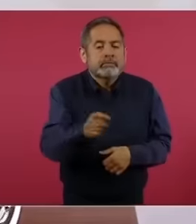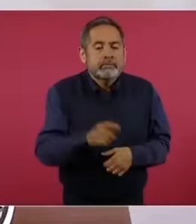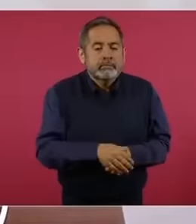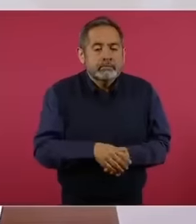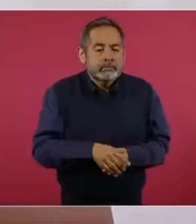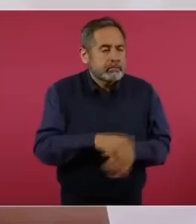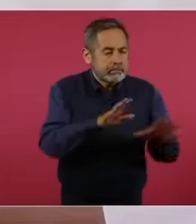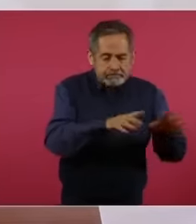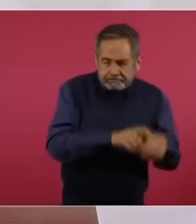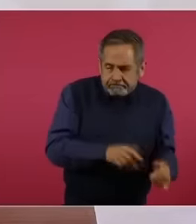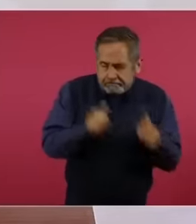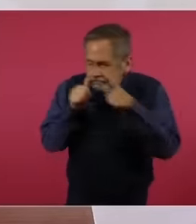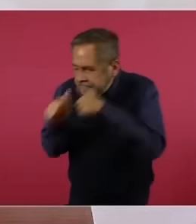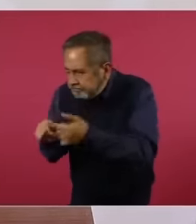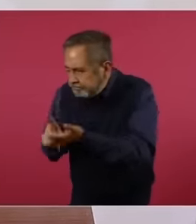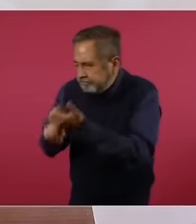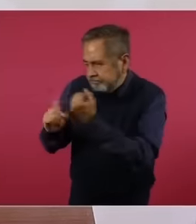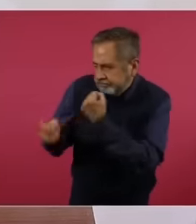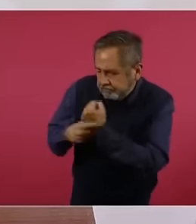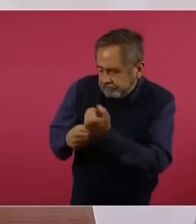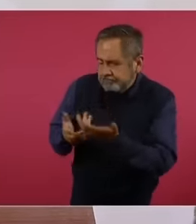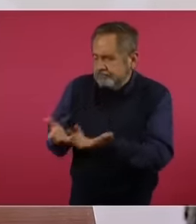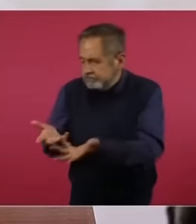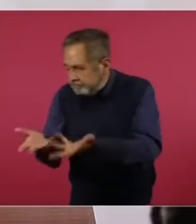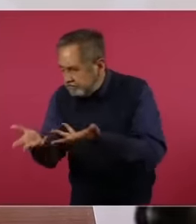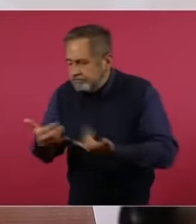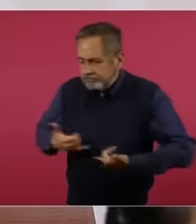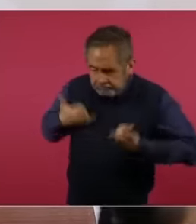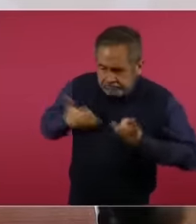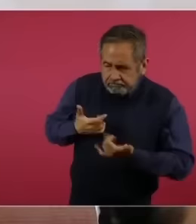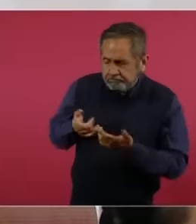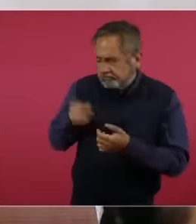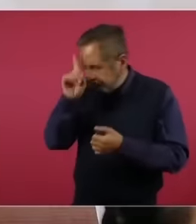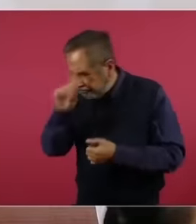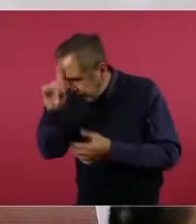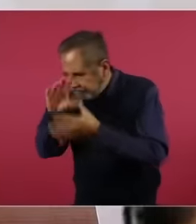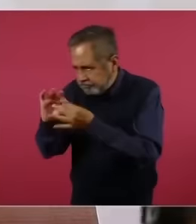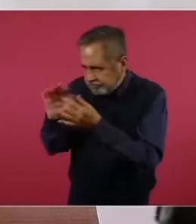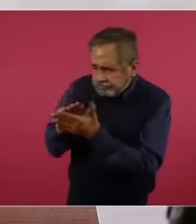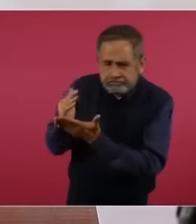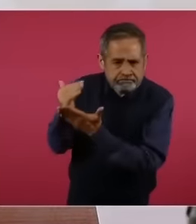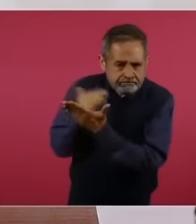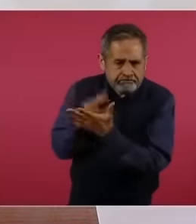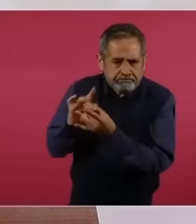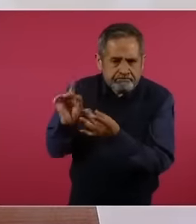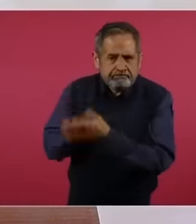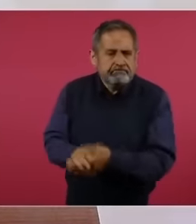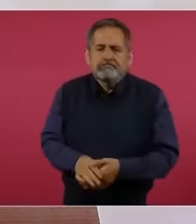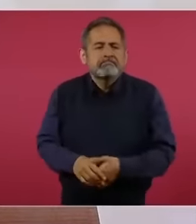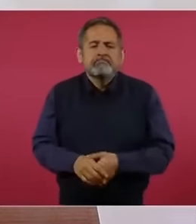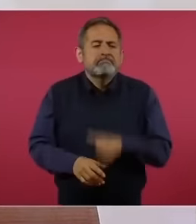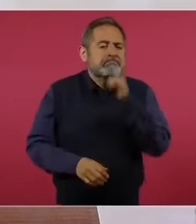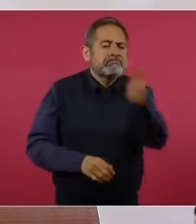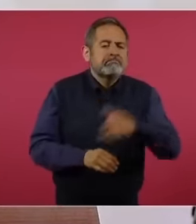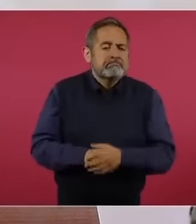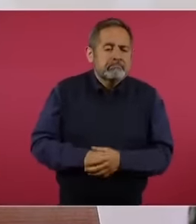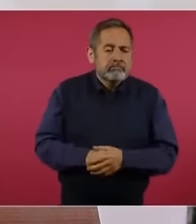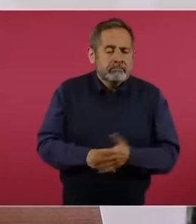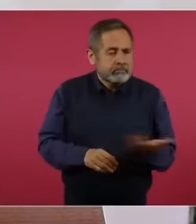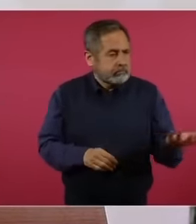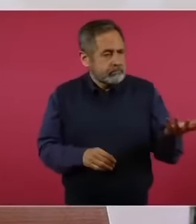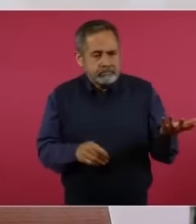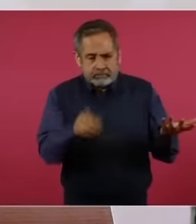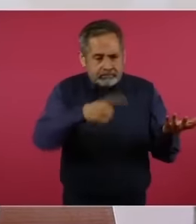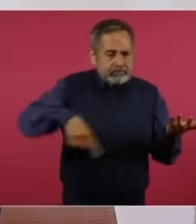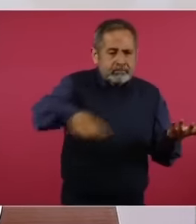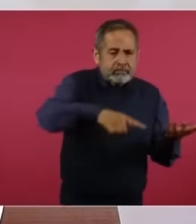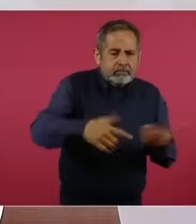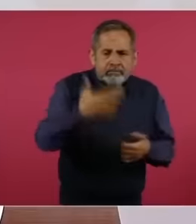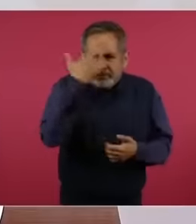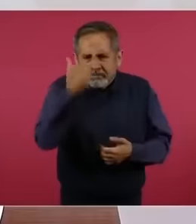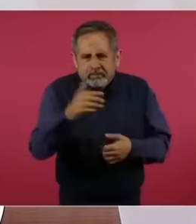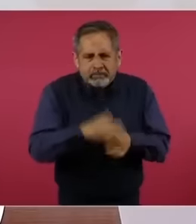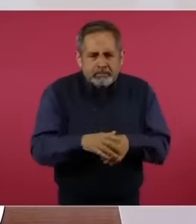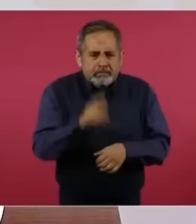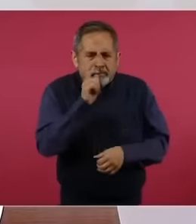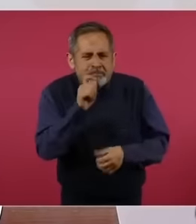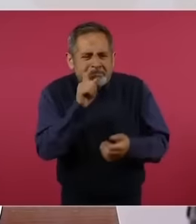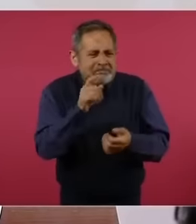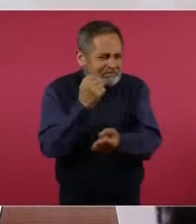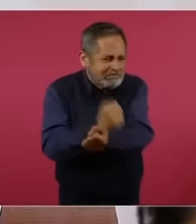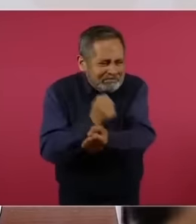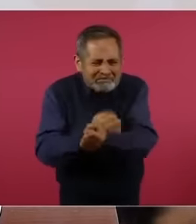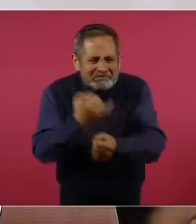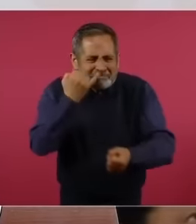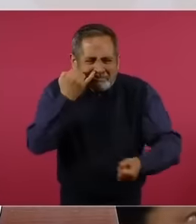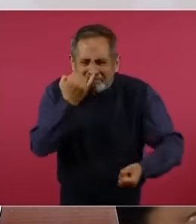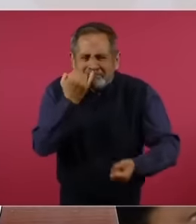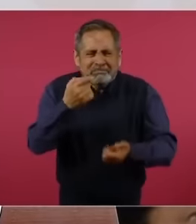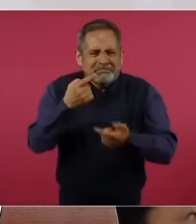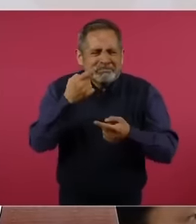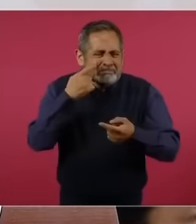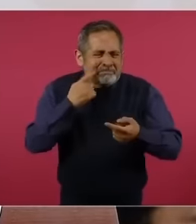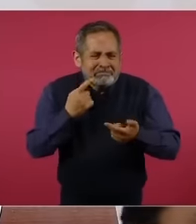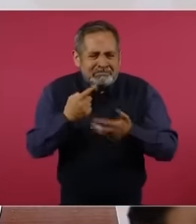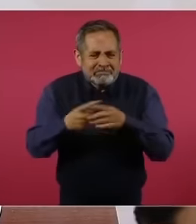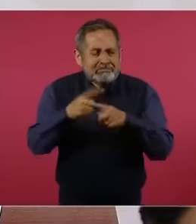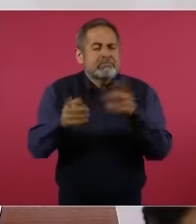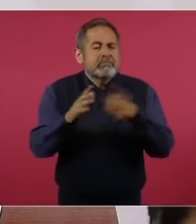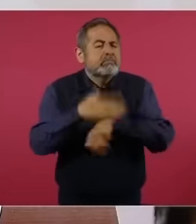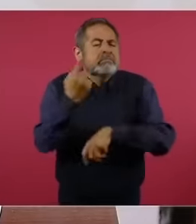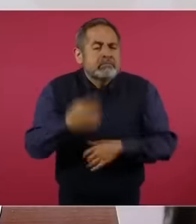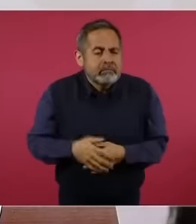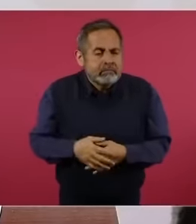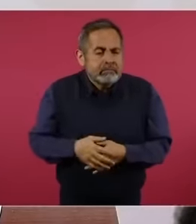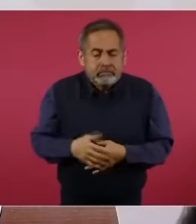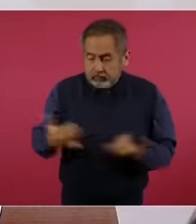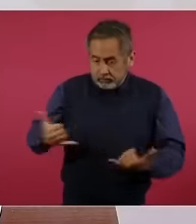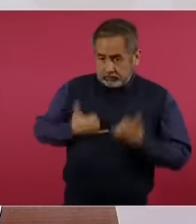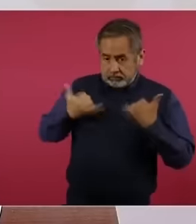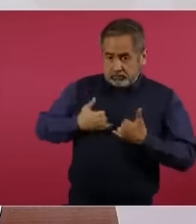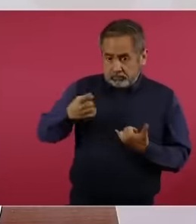attention to what causes consumption, why young people choose drugs, what is